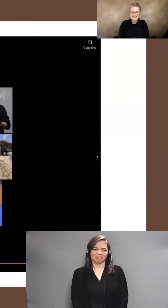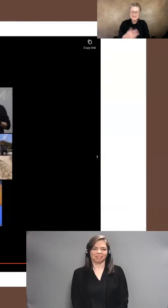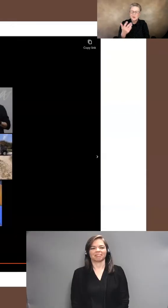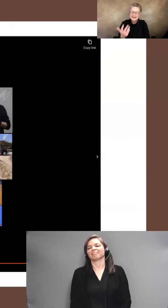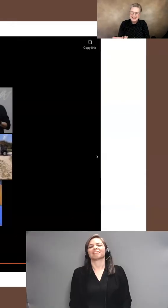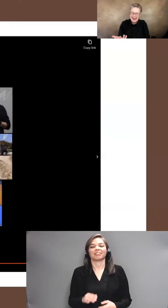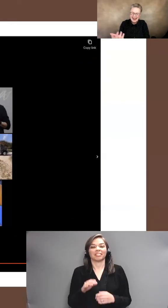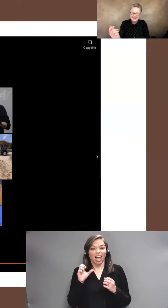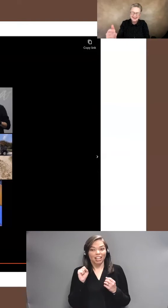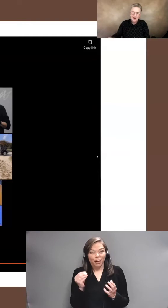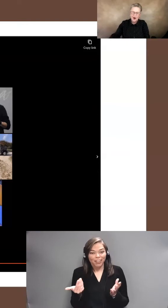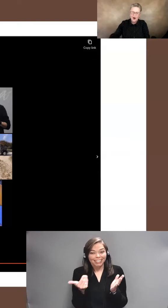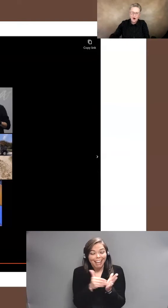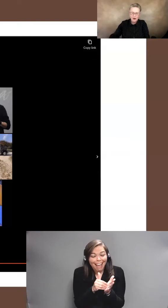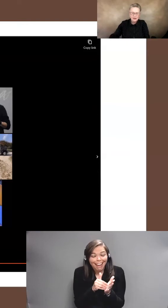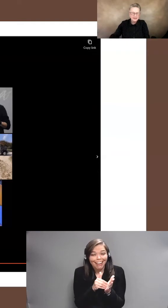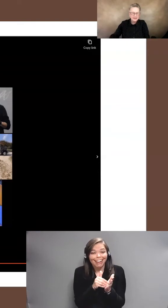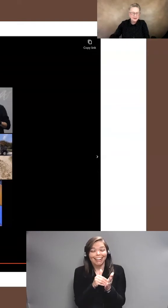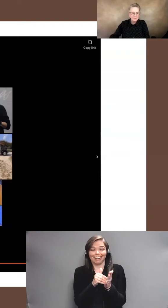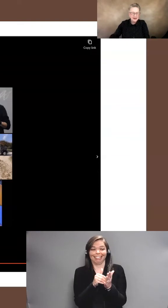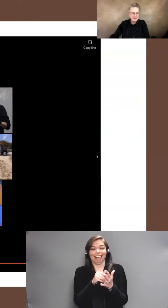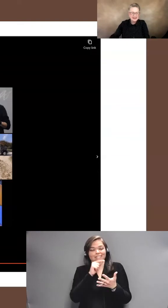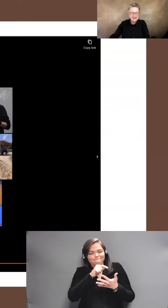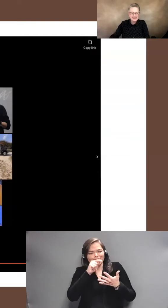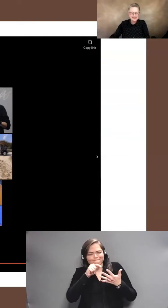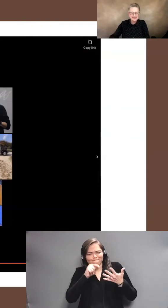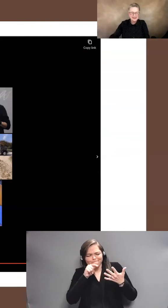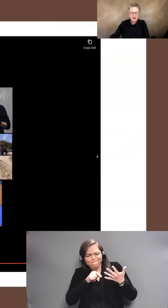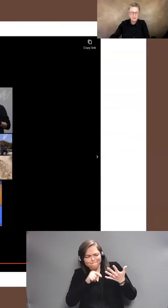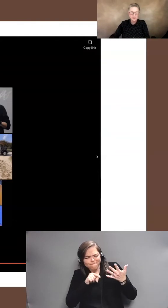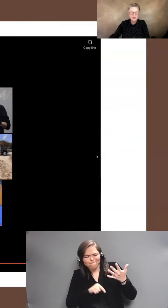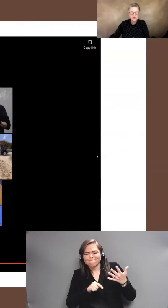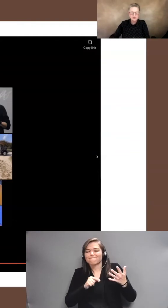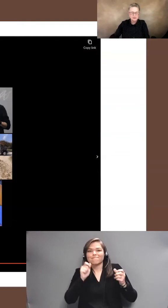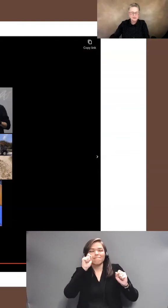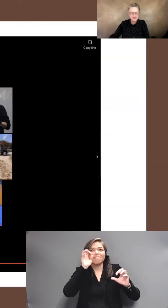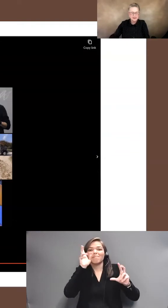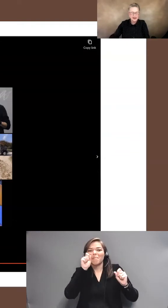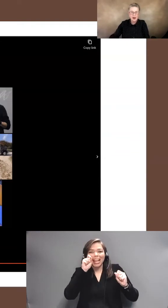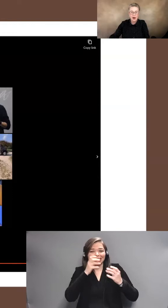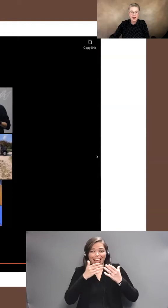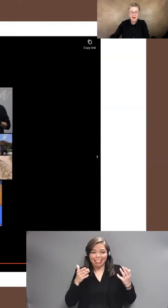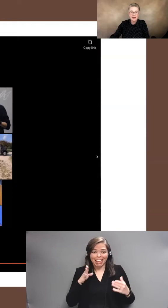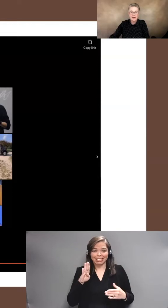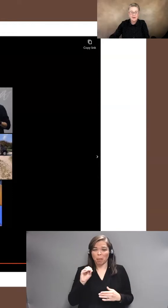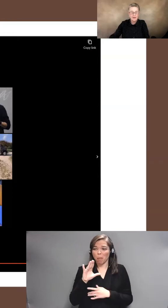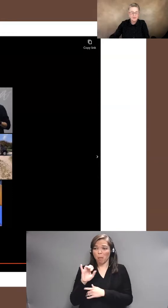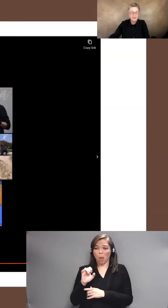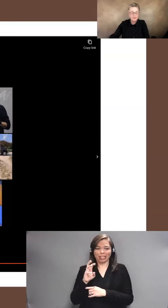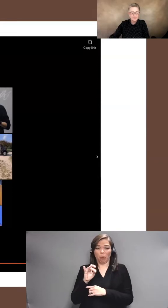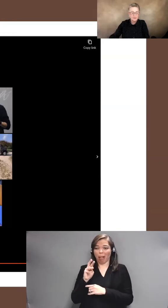so again all of these amazing things that Boyce Williams did and I